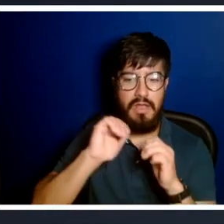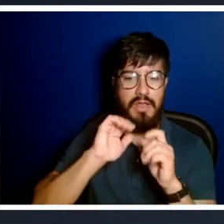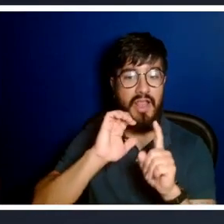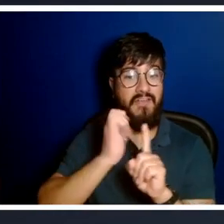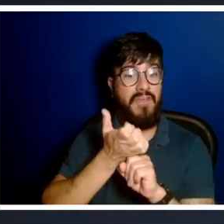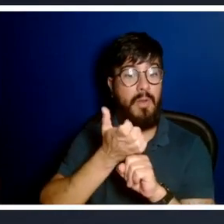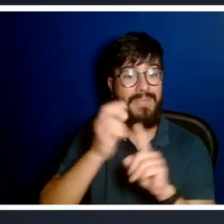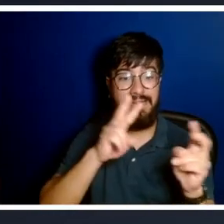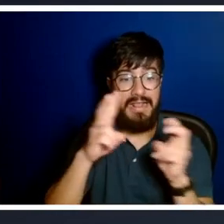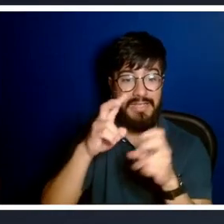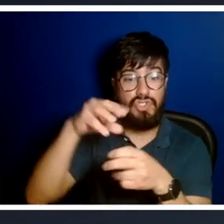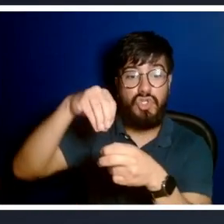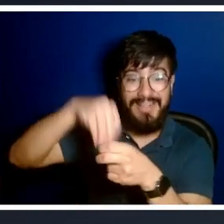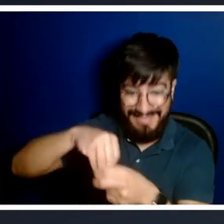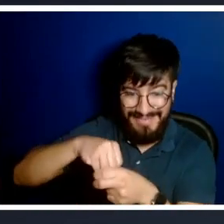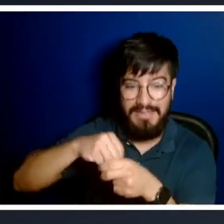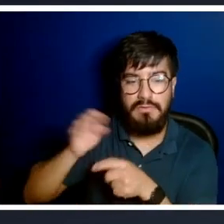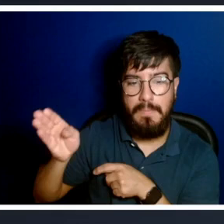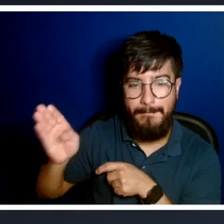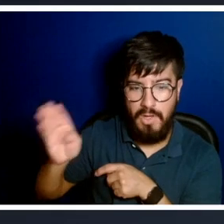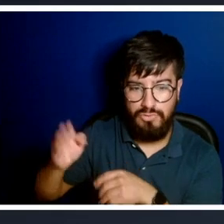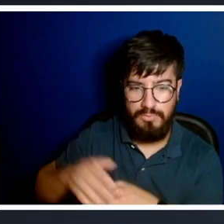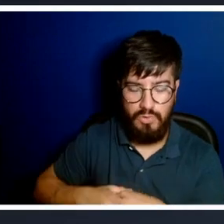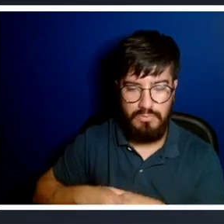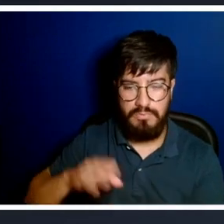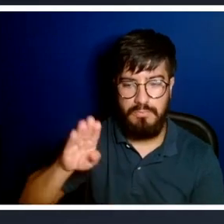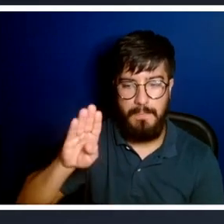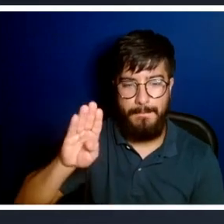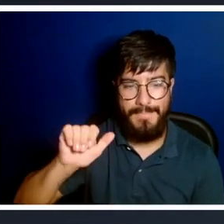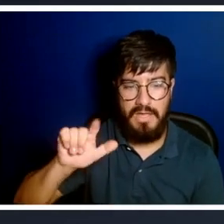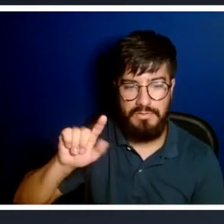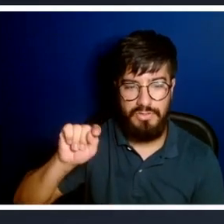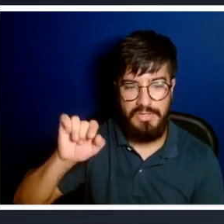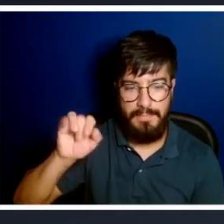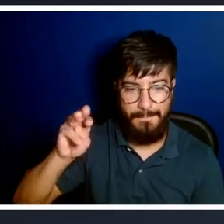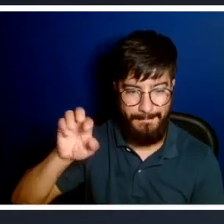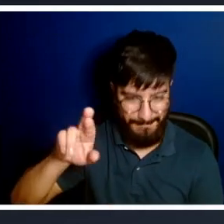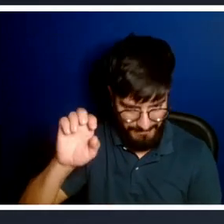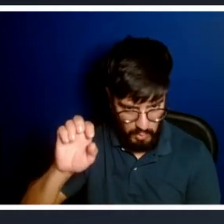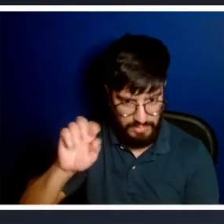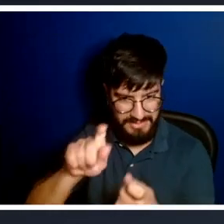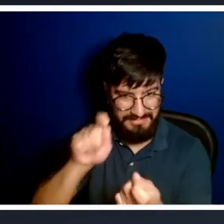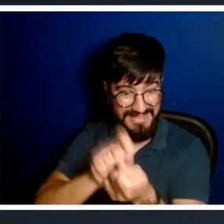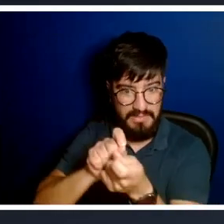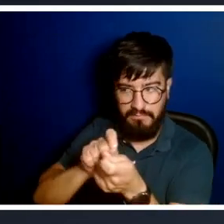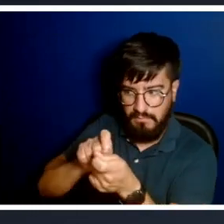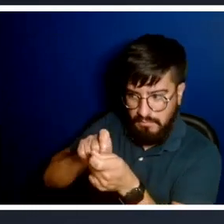we're talking about Baltimore specifically and what's happening and some of the ways